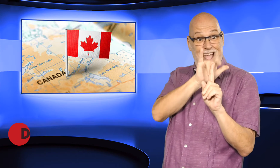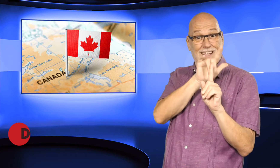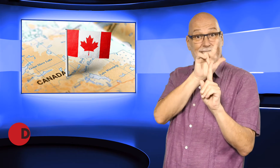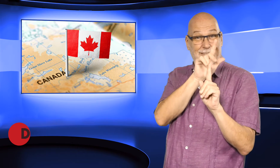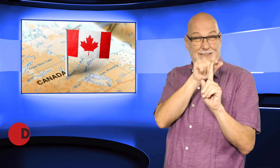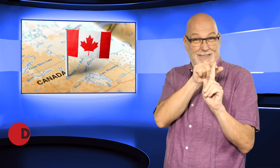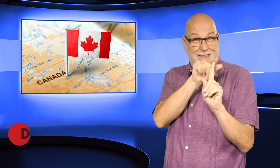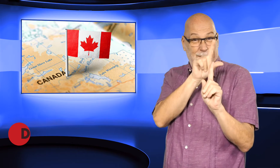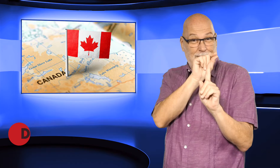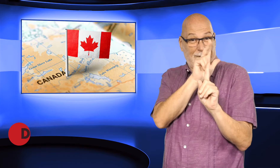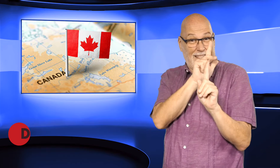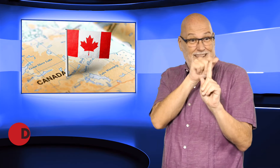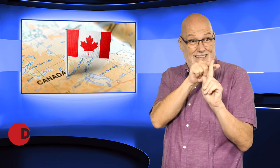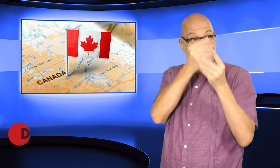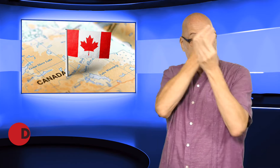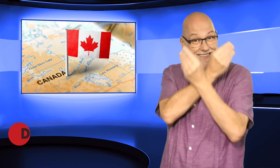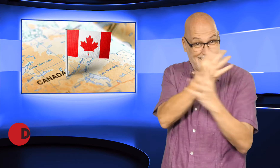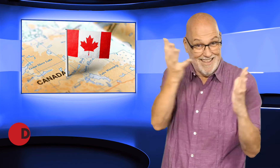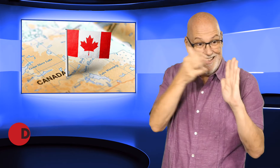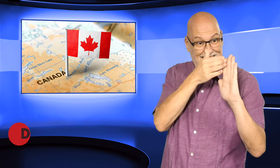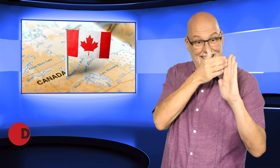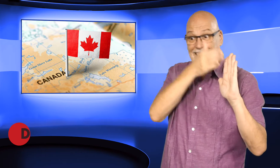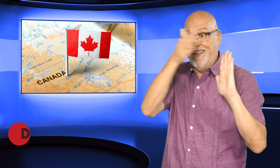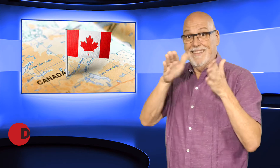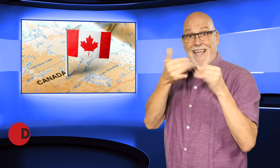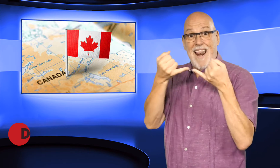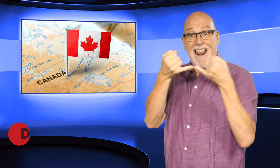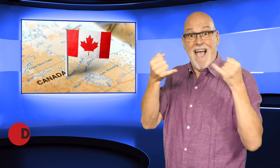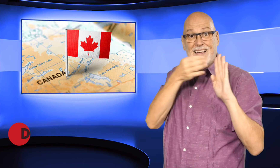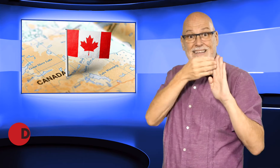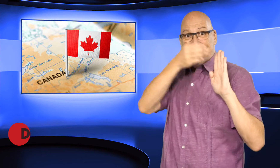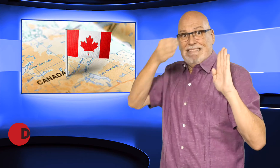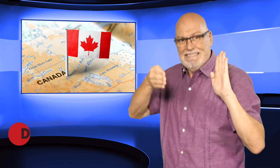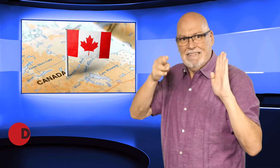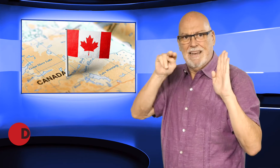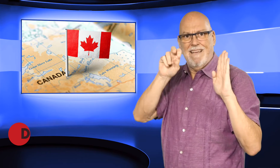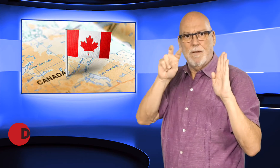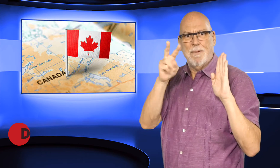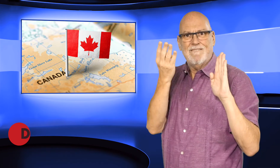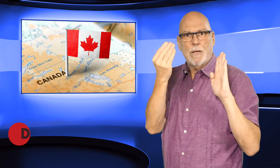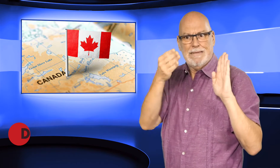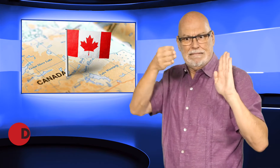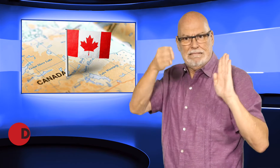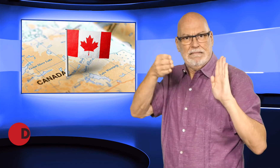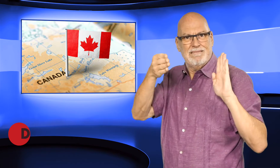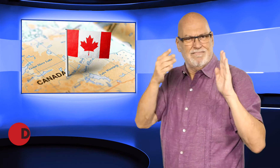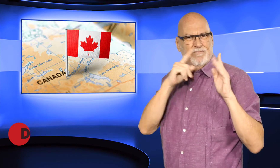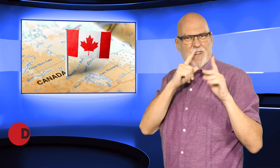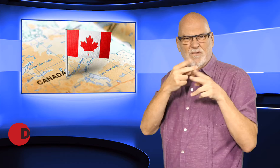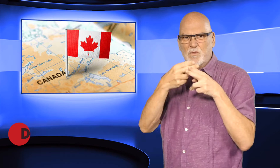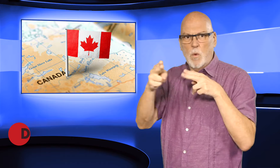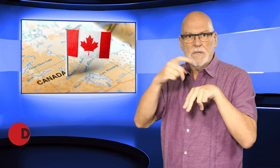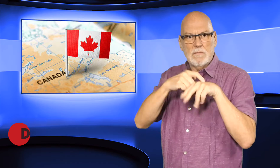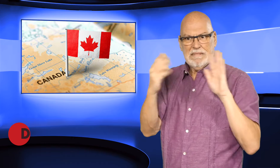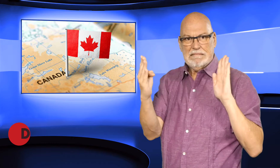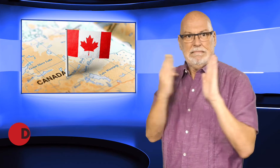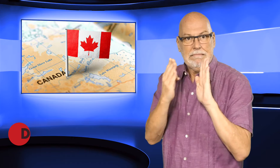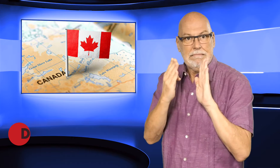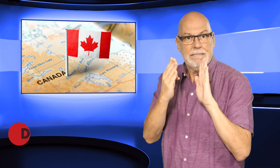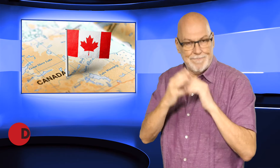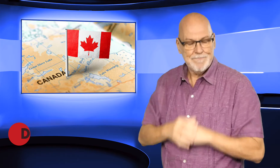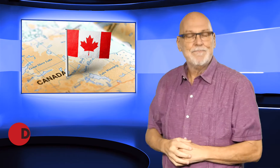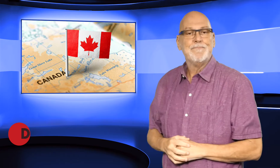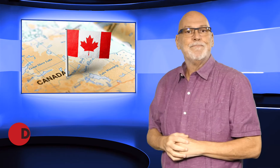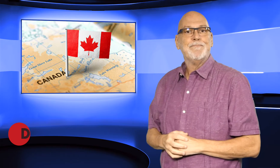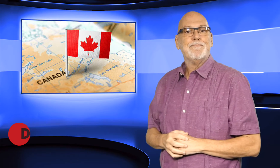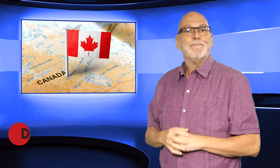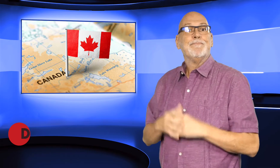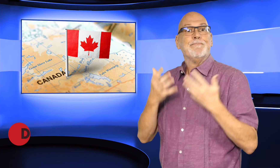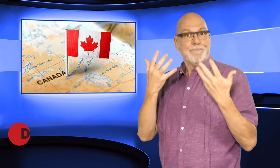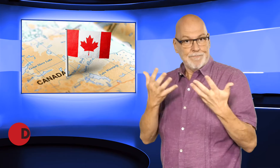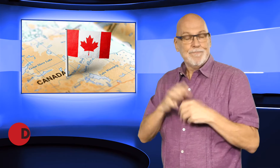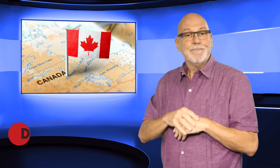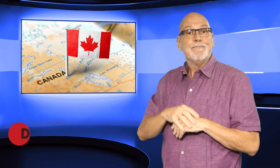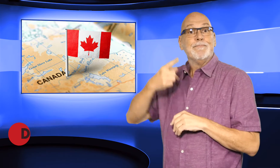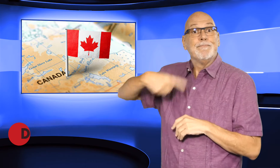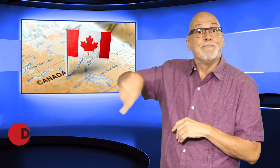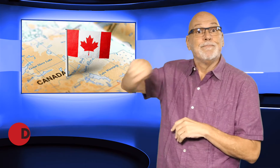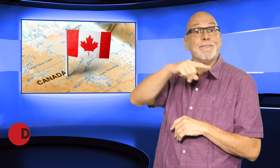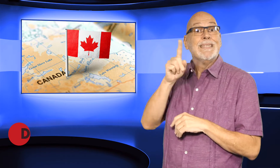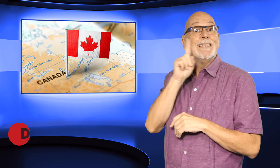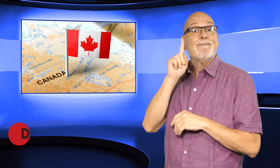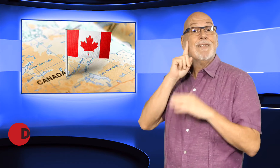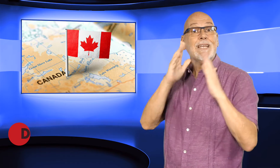in July 2023 with a deadline of November 14th. After Deaf community